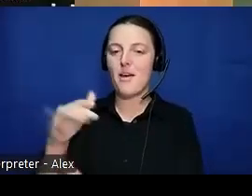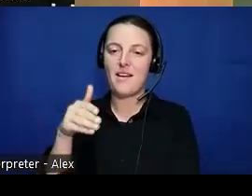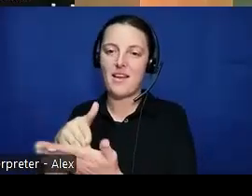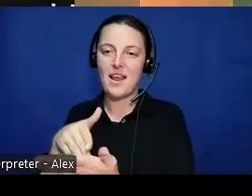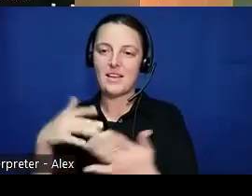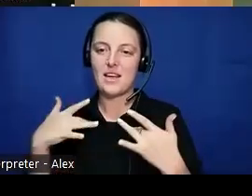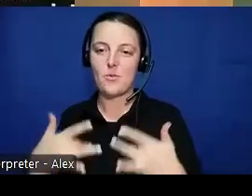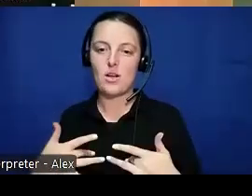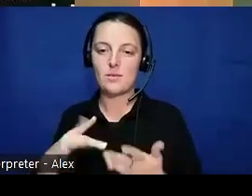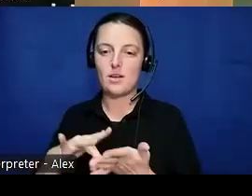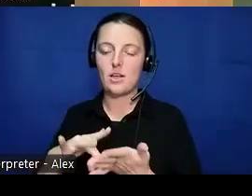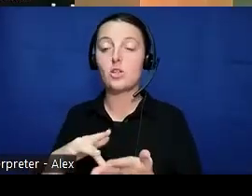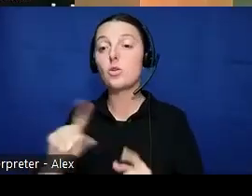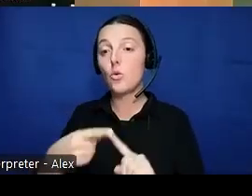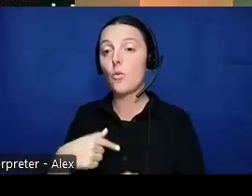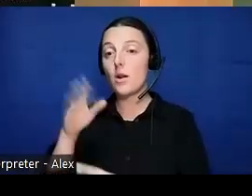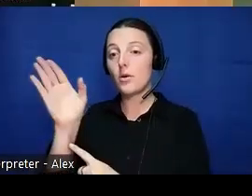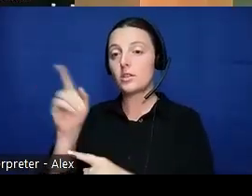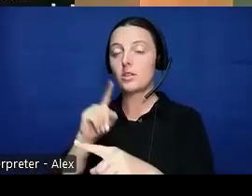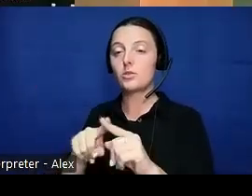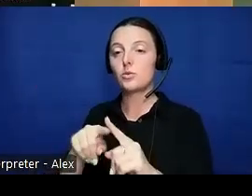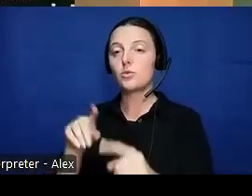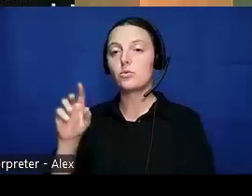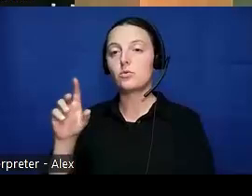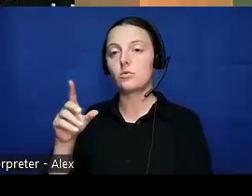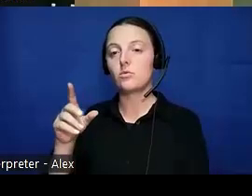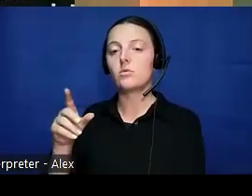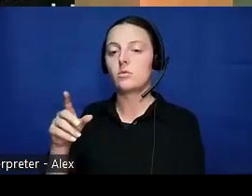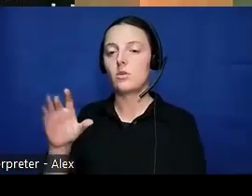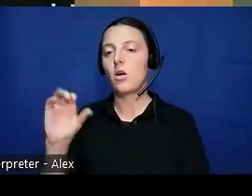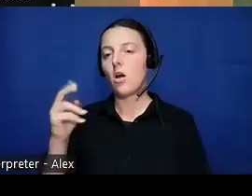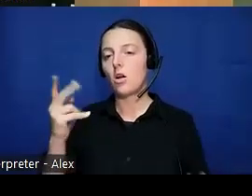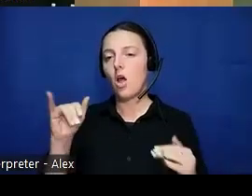they said this, you know, I think I could do this. I could do this, but won't you teach me something